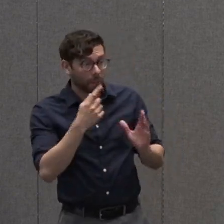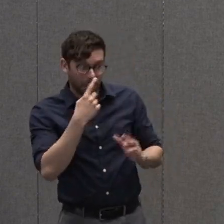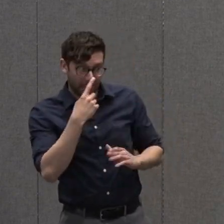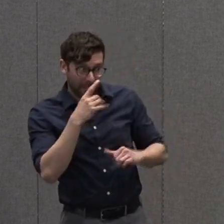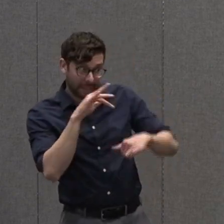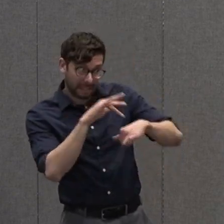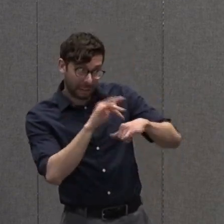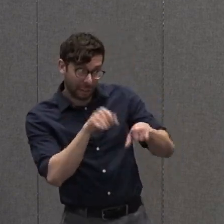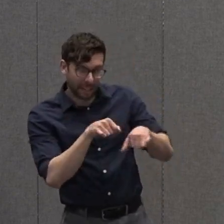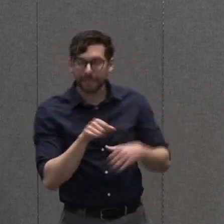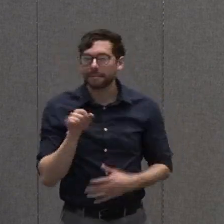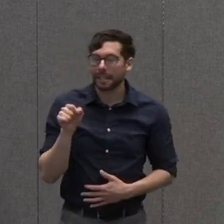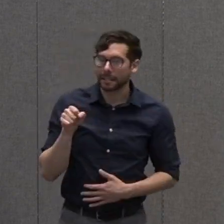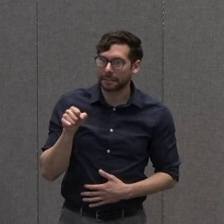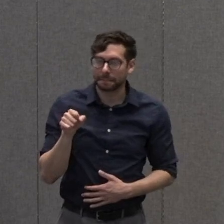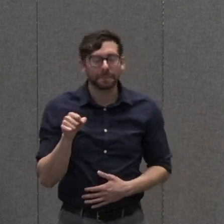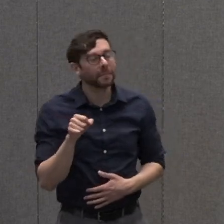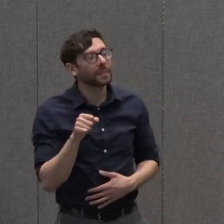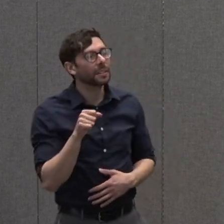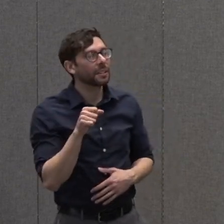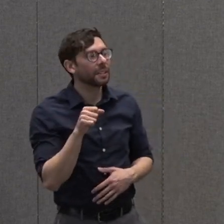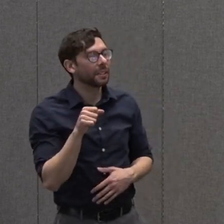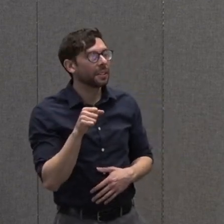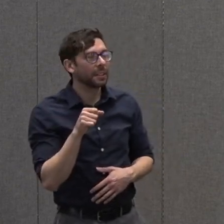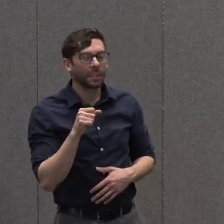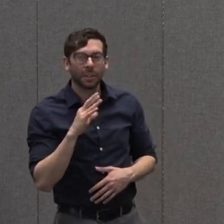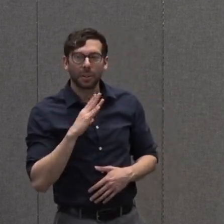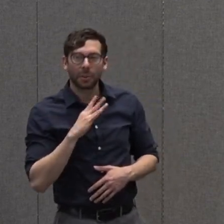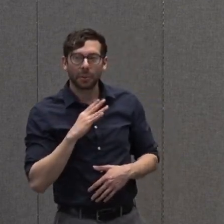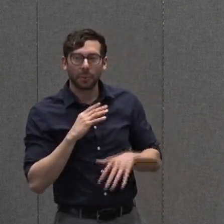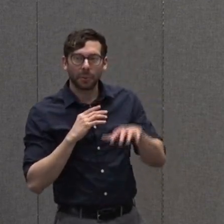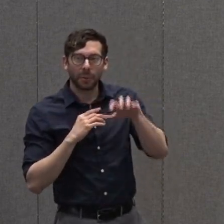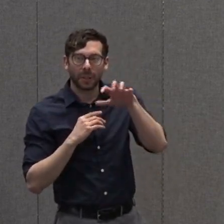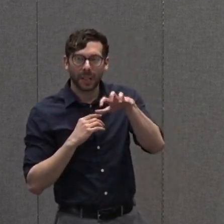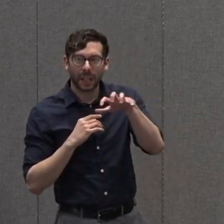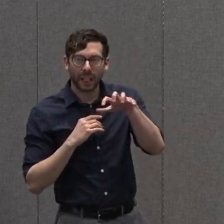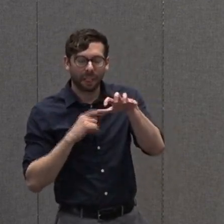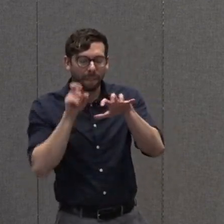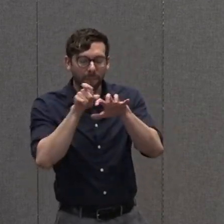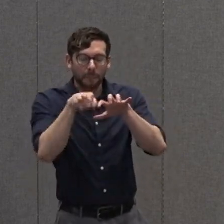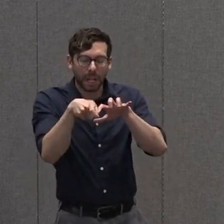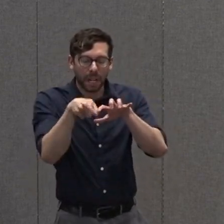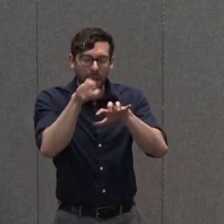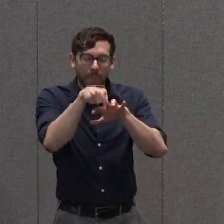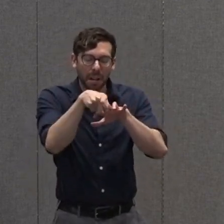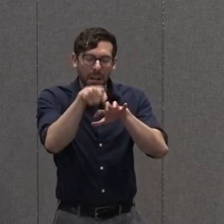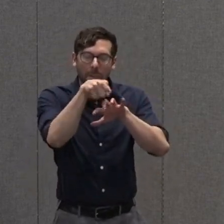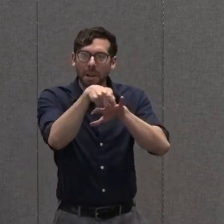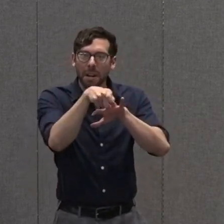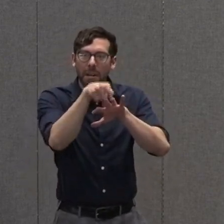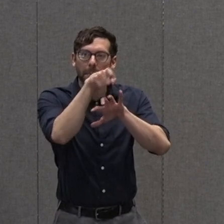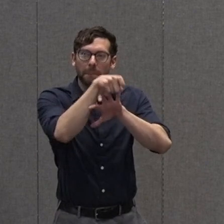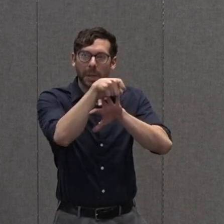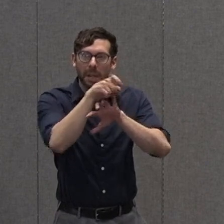You can. She has these lovely little claws on her feet that probably give her traction, right? So she can move around. And she digs.